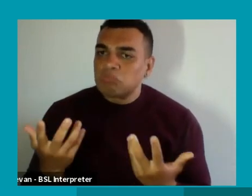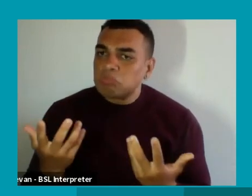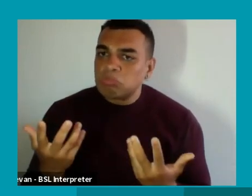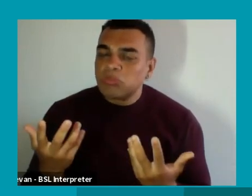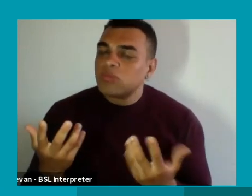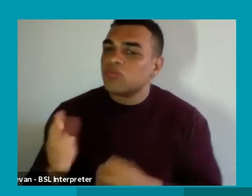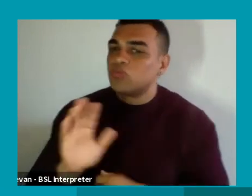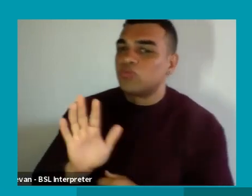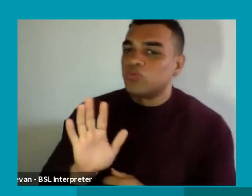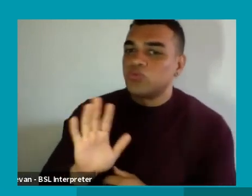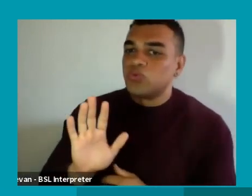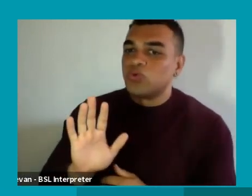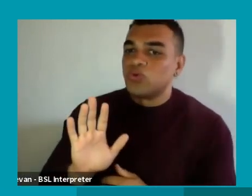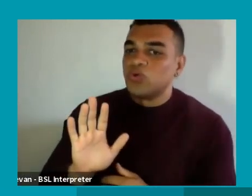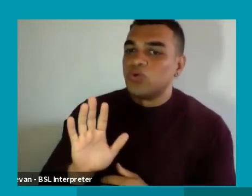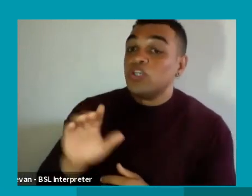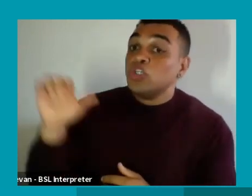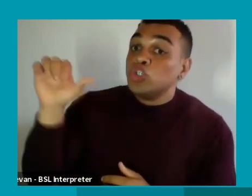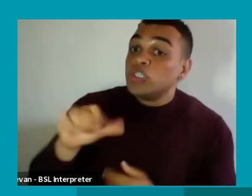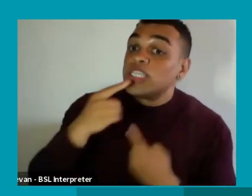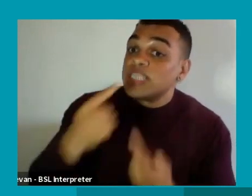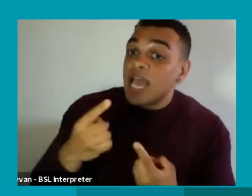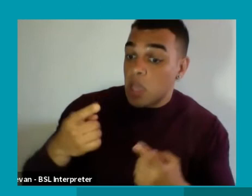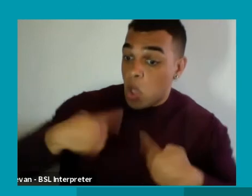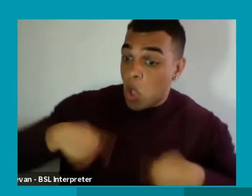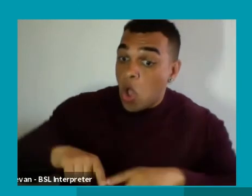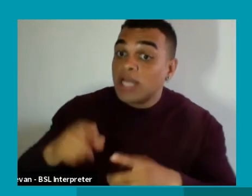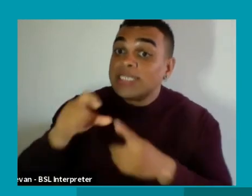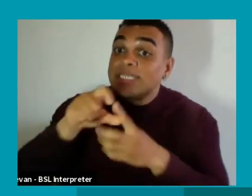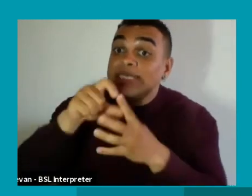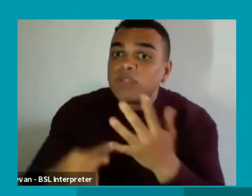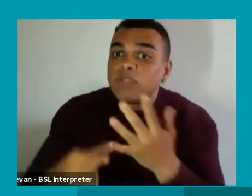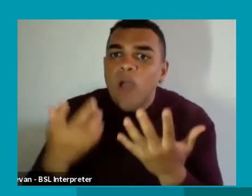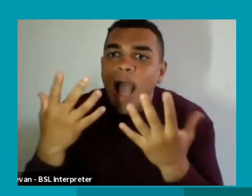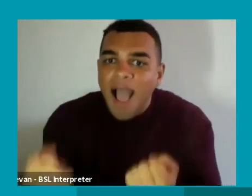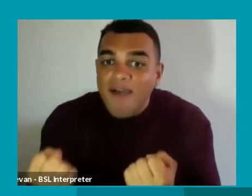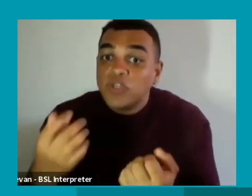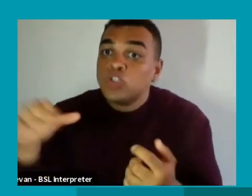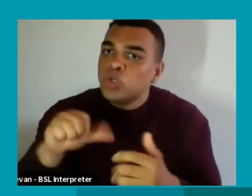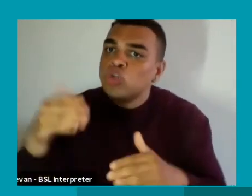is saying we haven't got any, so we'll recruit some and then we'll know how to help them.